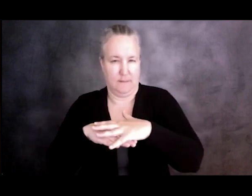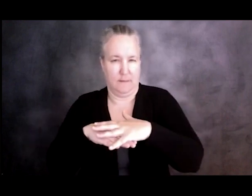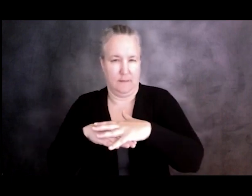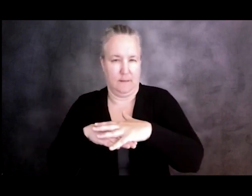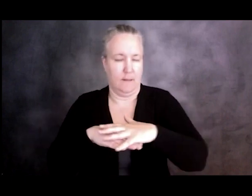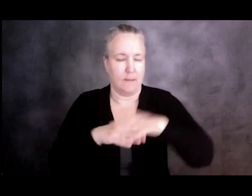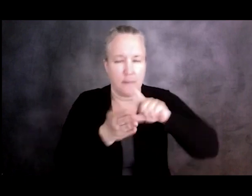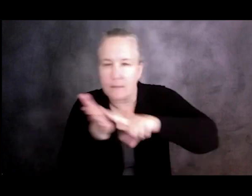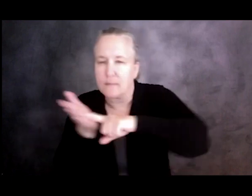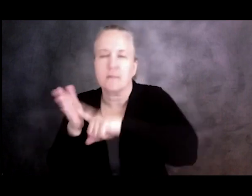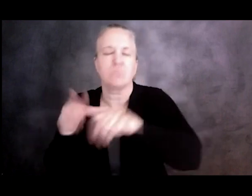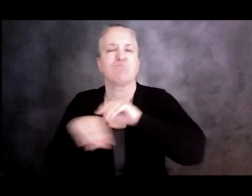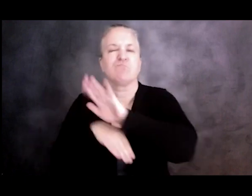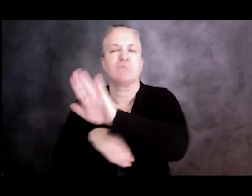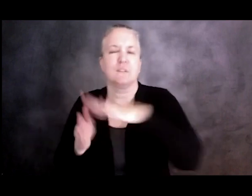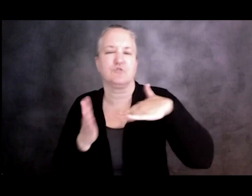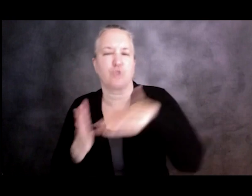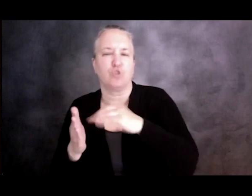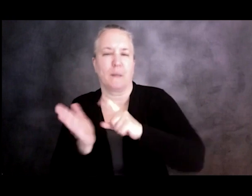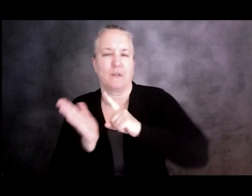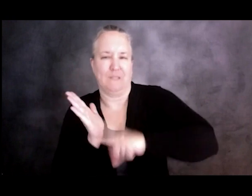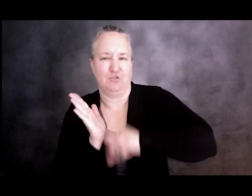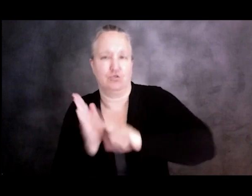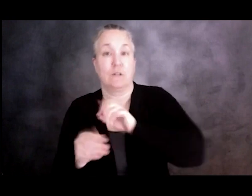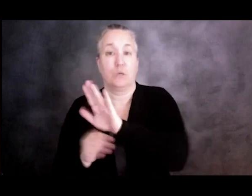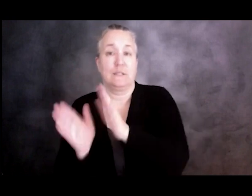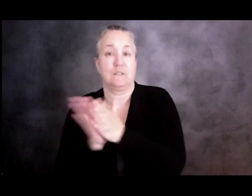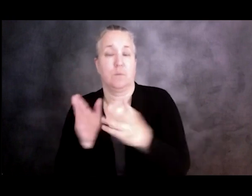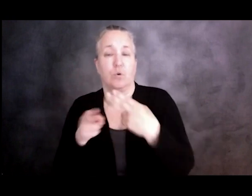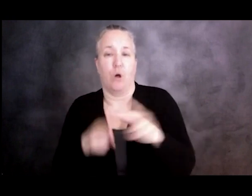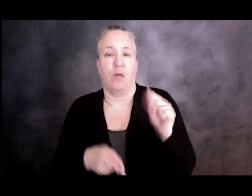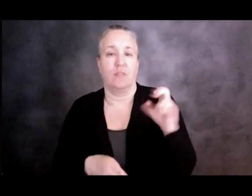inform his scholarship and research, including his book, The Calendar of Loss--